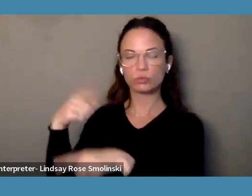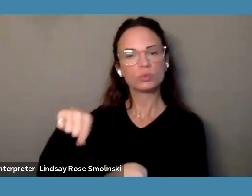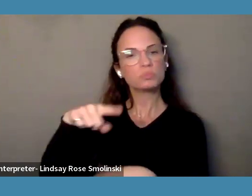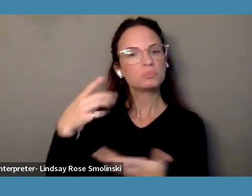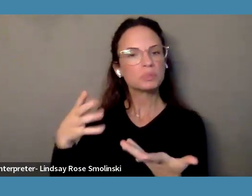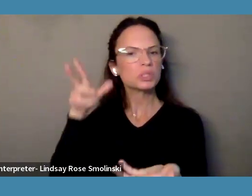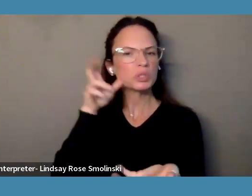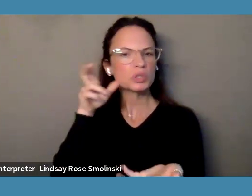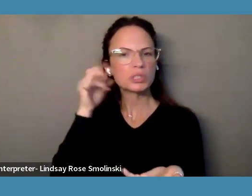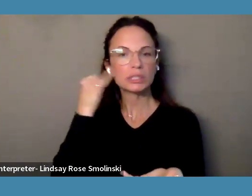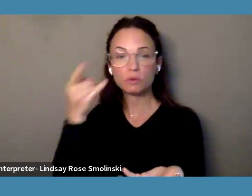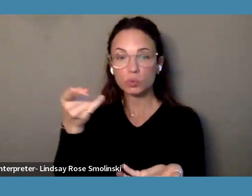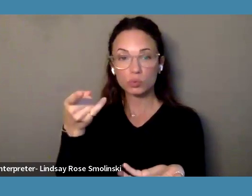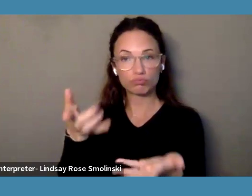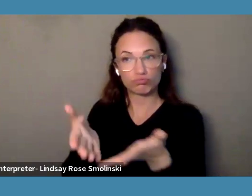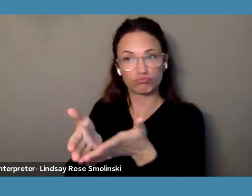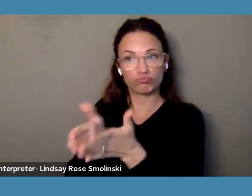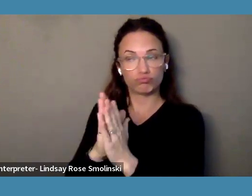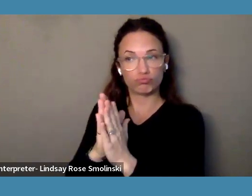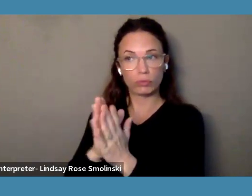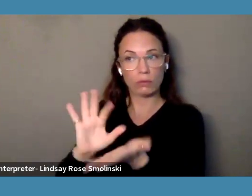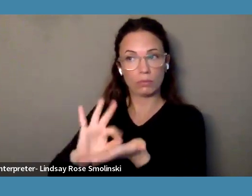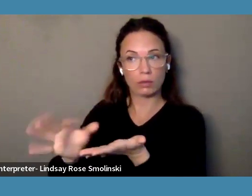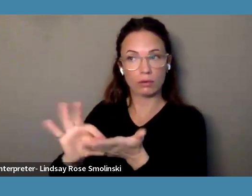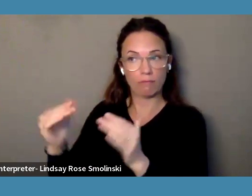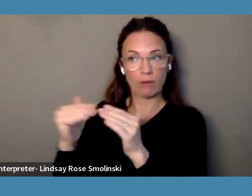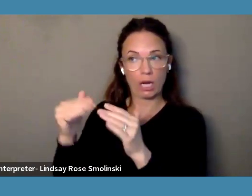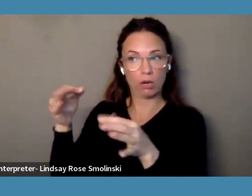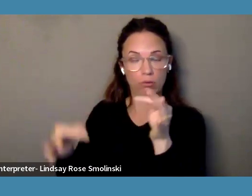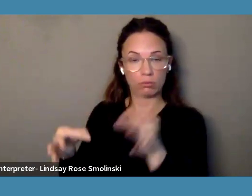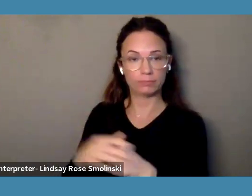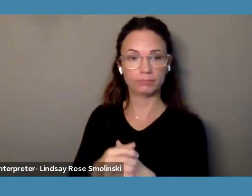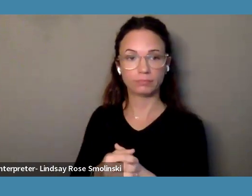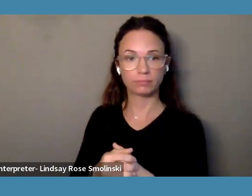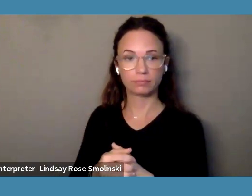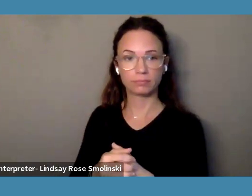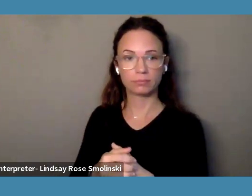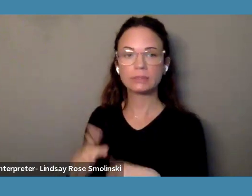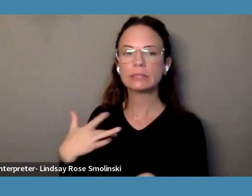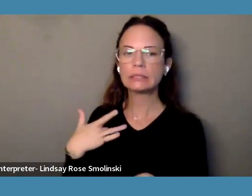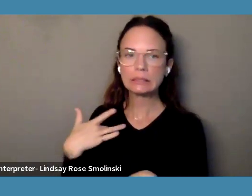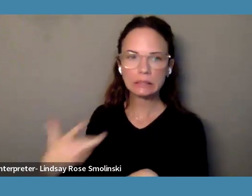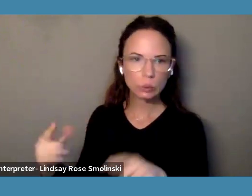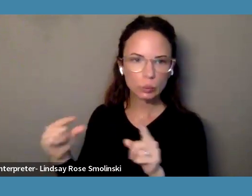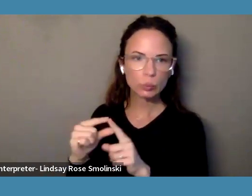if you request a Medicaid fair hearing, these are typical words that are going to come up.